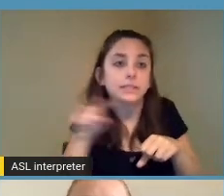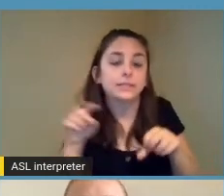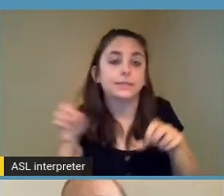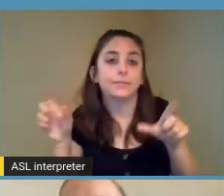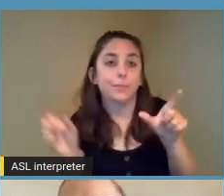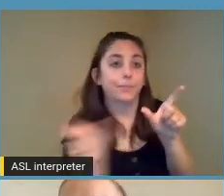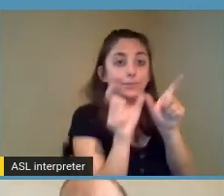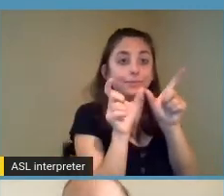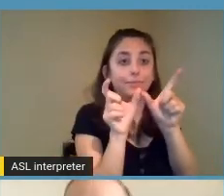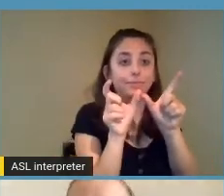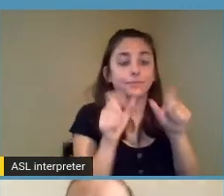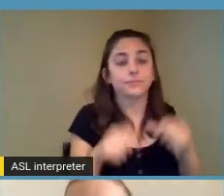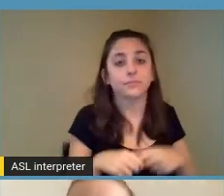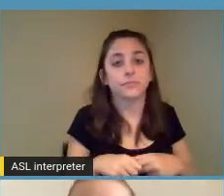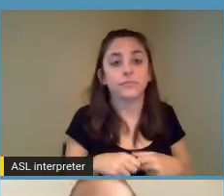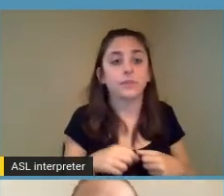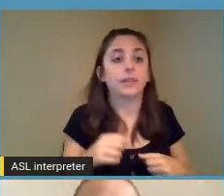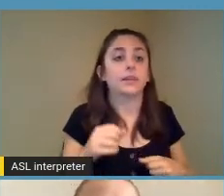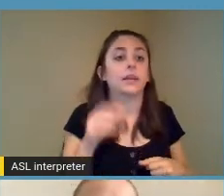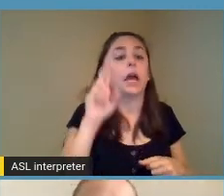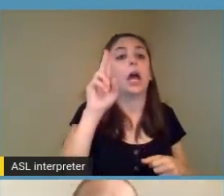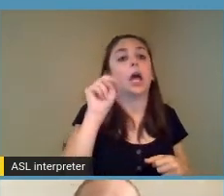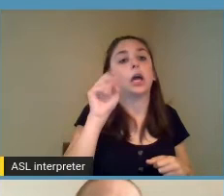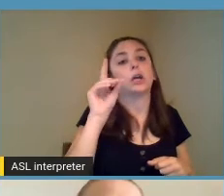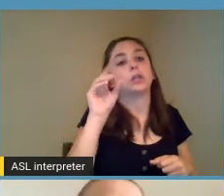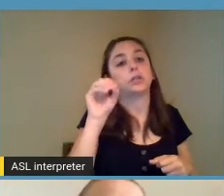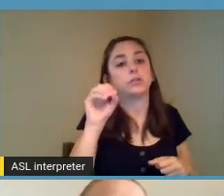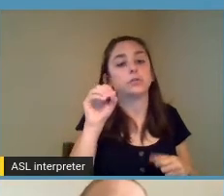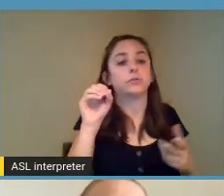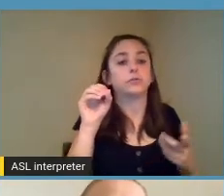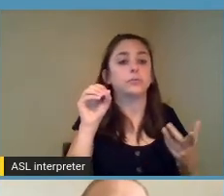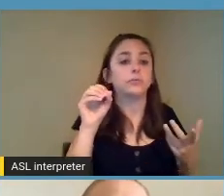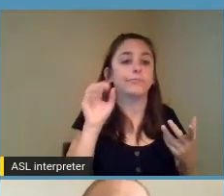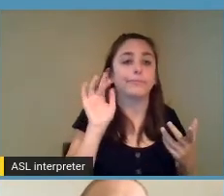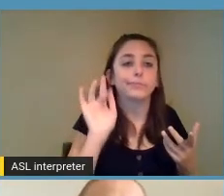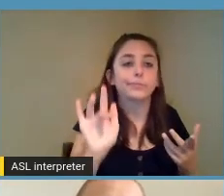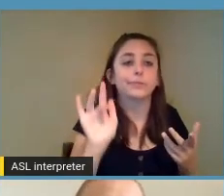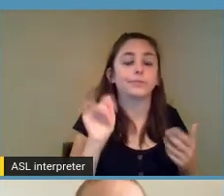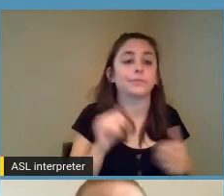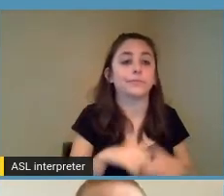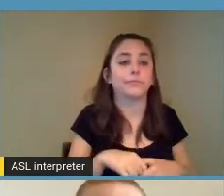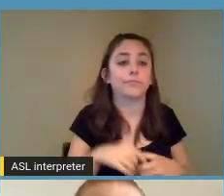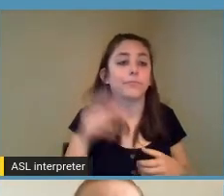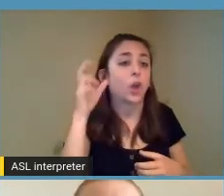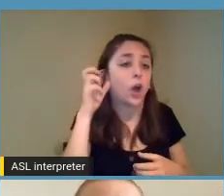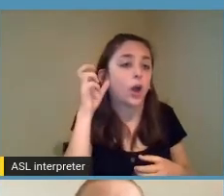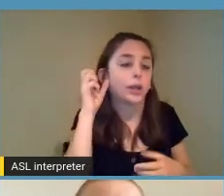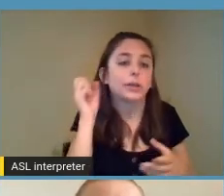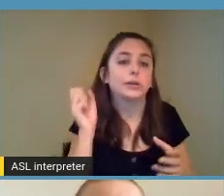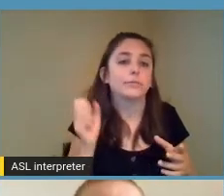it is more or less destructive which means that audio is more or less gone. So if I get